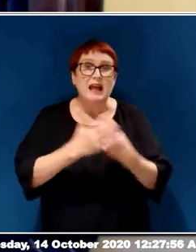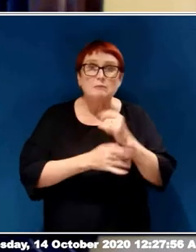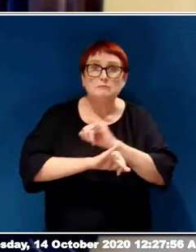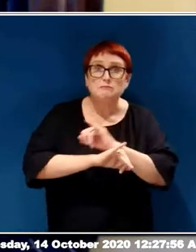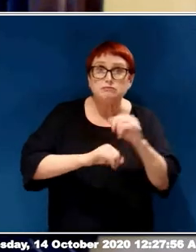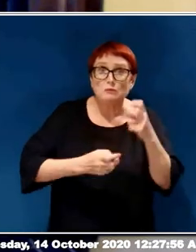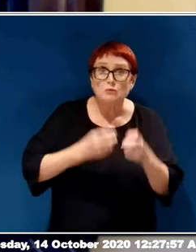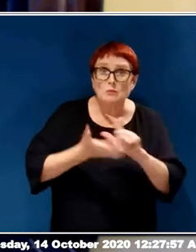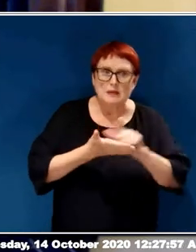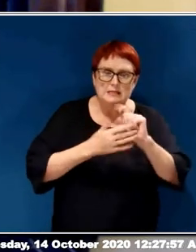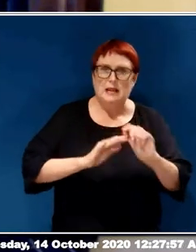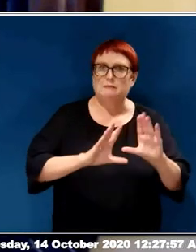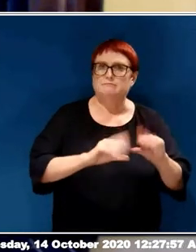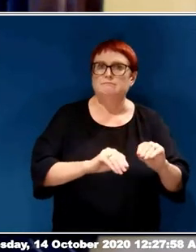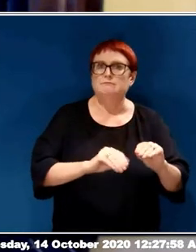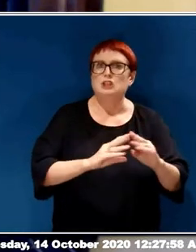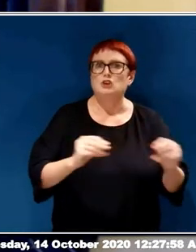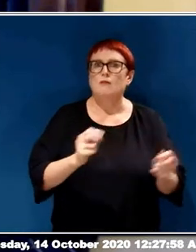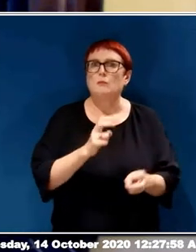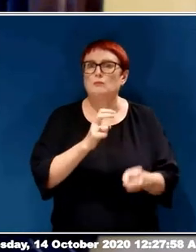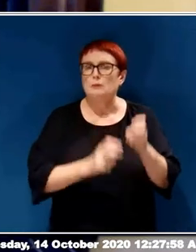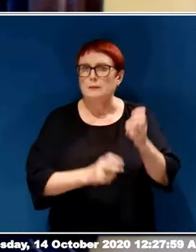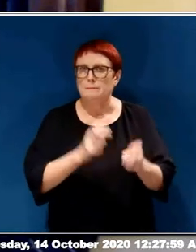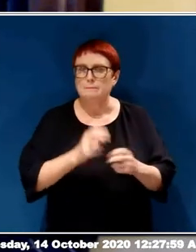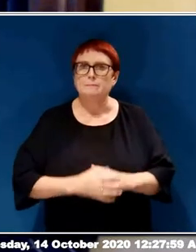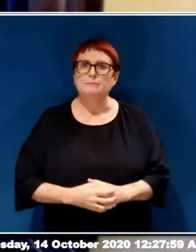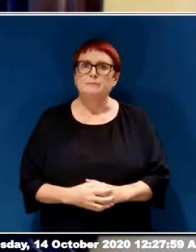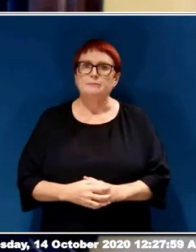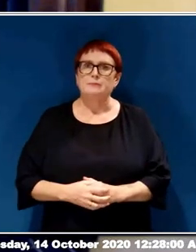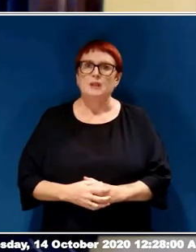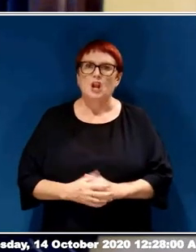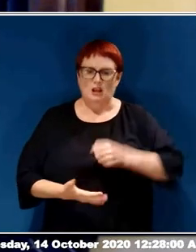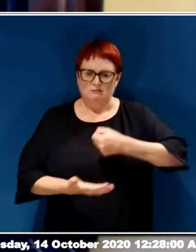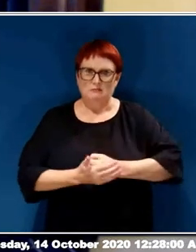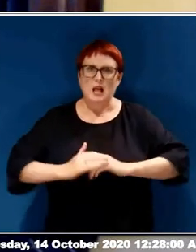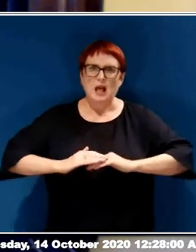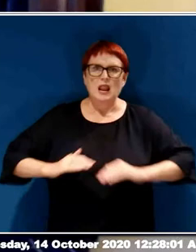is called Tier 1 health, which would be eating well, exercising, washing our